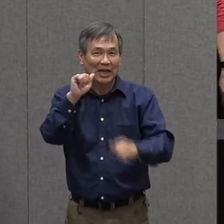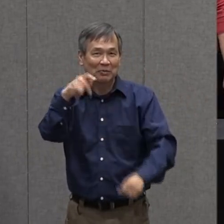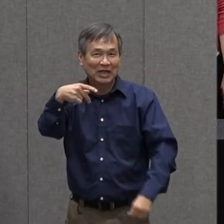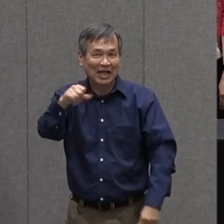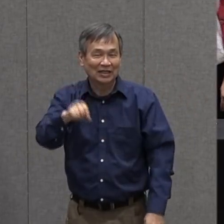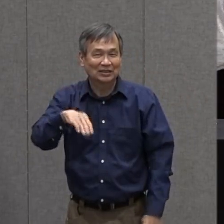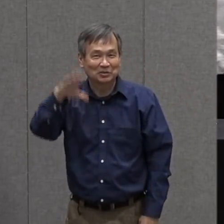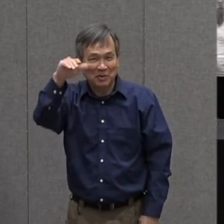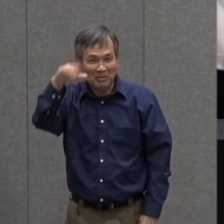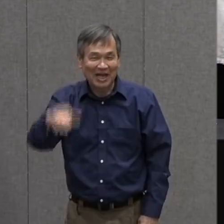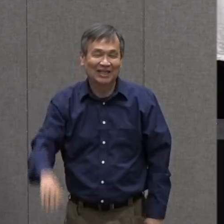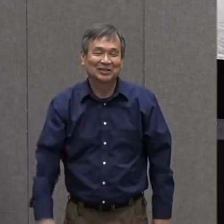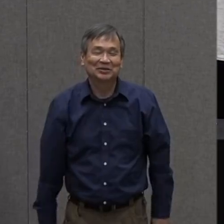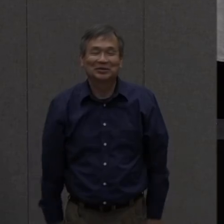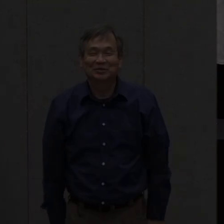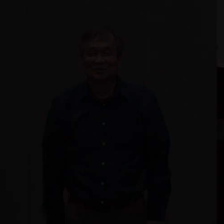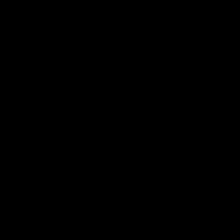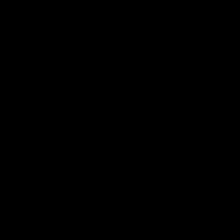Bye Bye, bye.